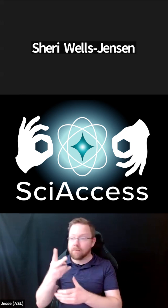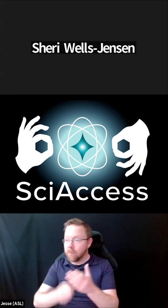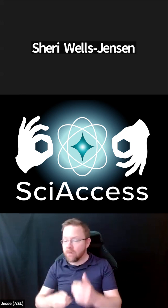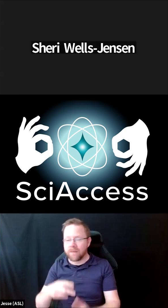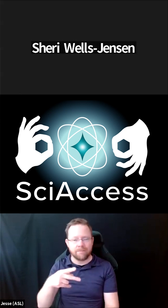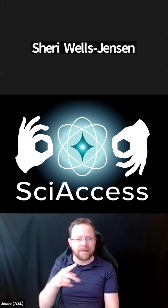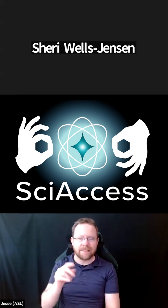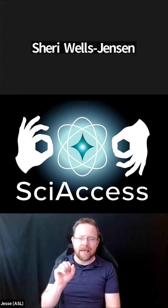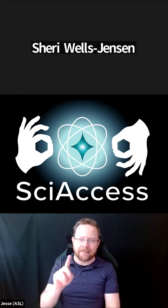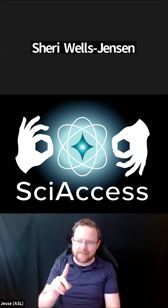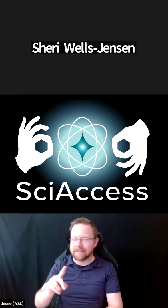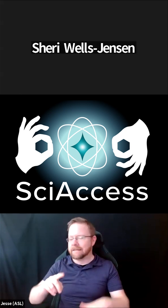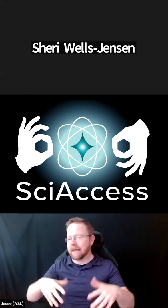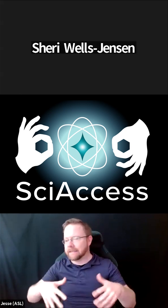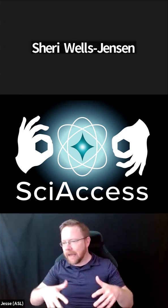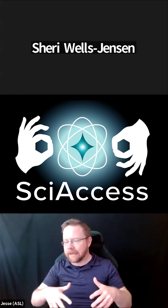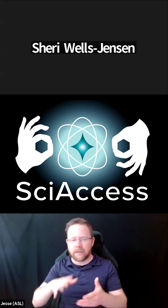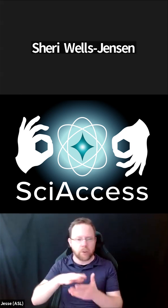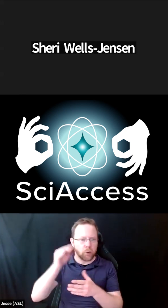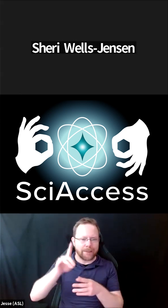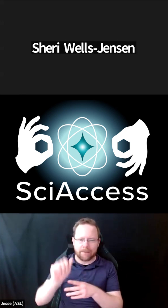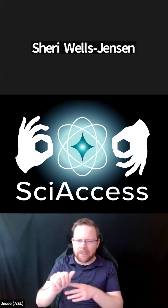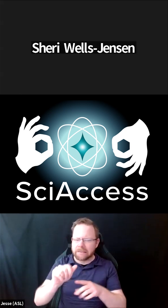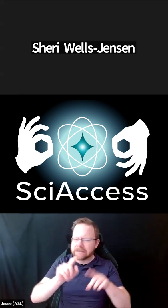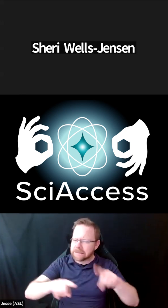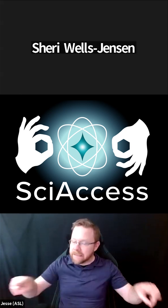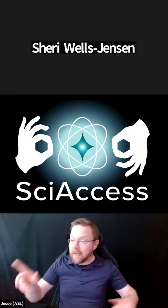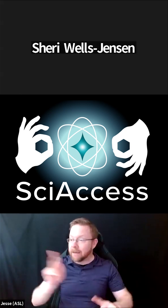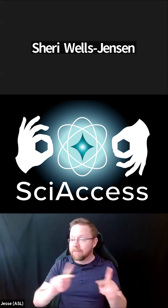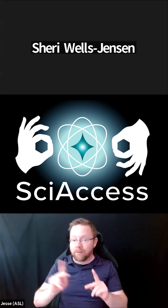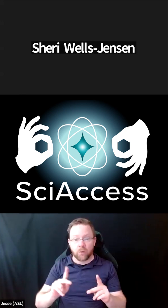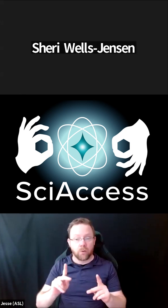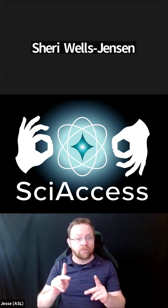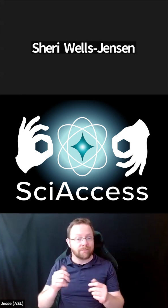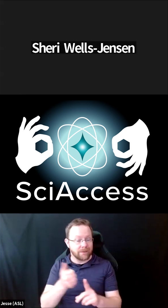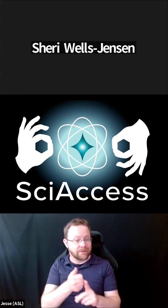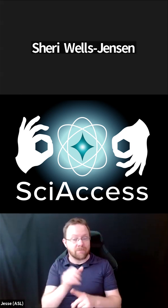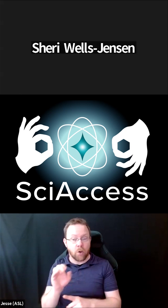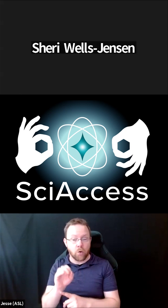with OCD and a single lower limb prosthesis and wheelchair users.